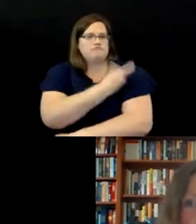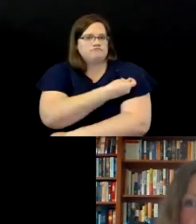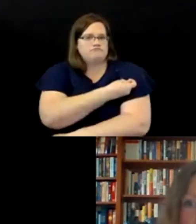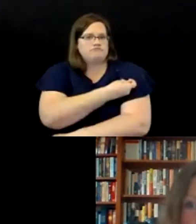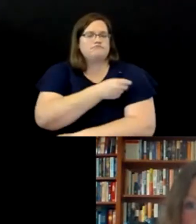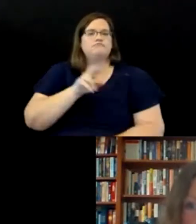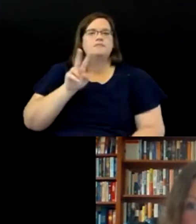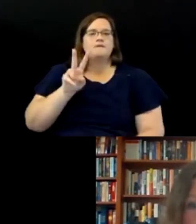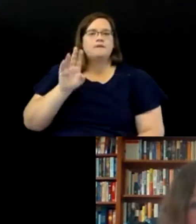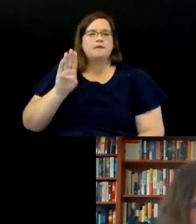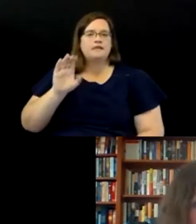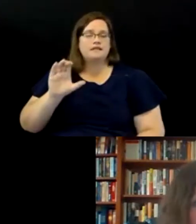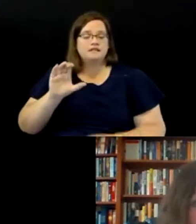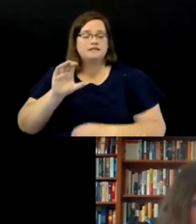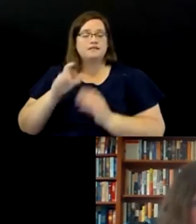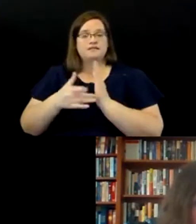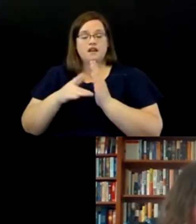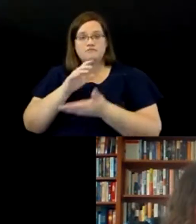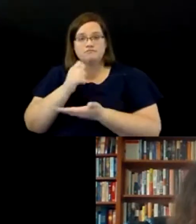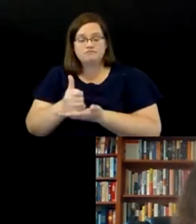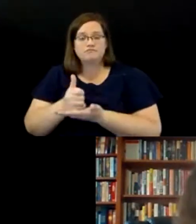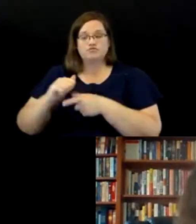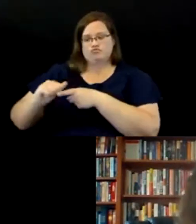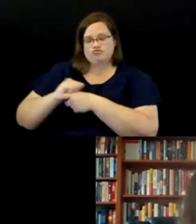technical assistance included a training for Vermont's COVID-19 call